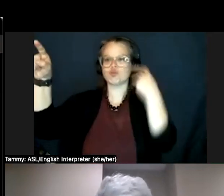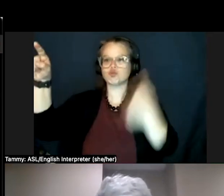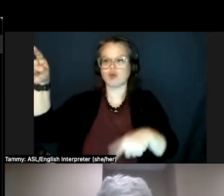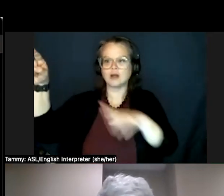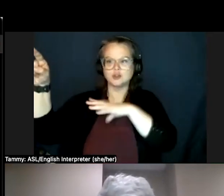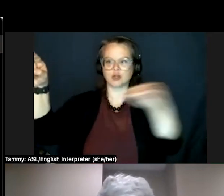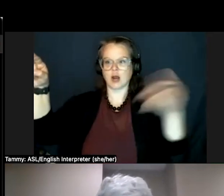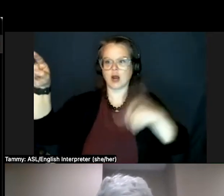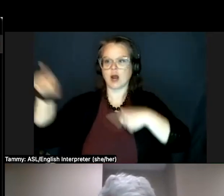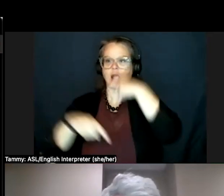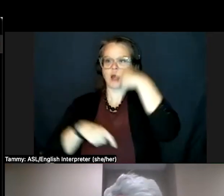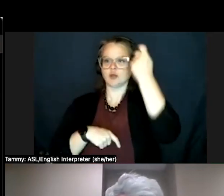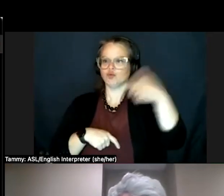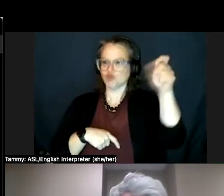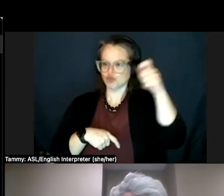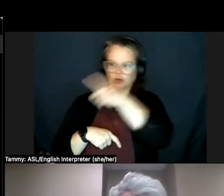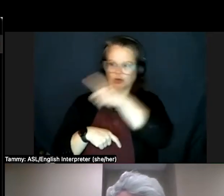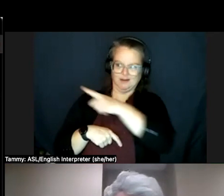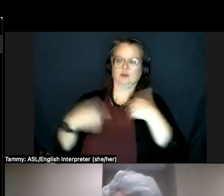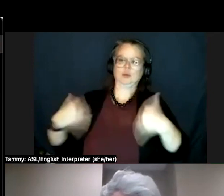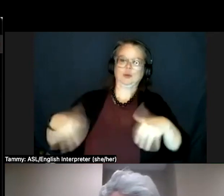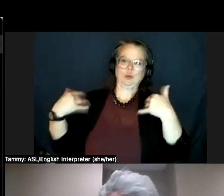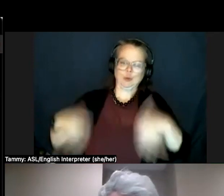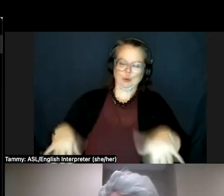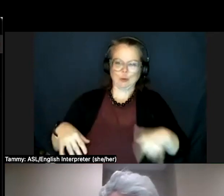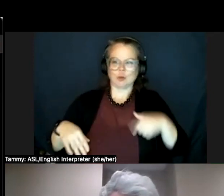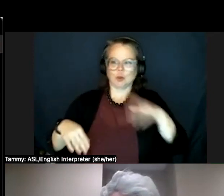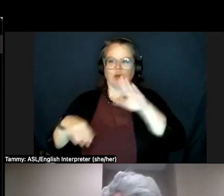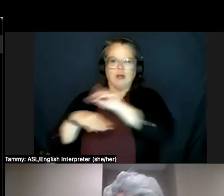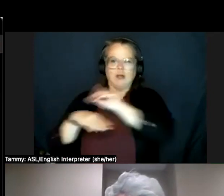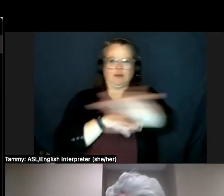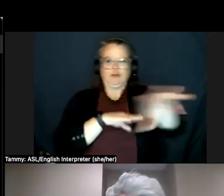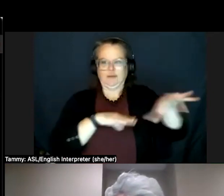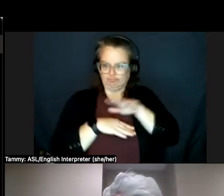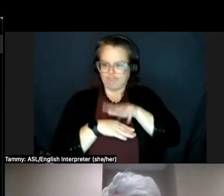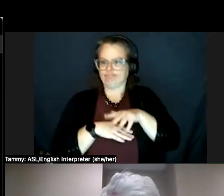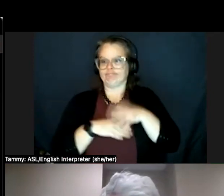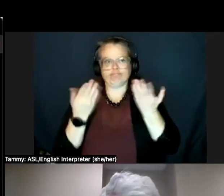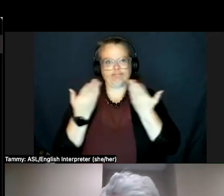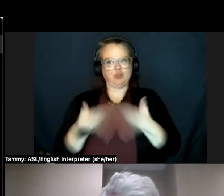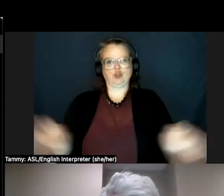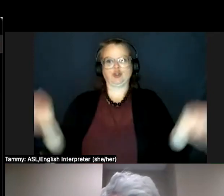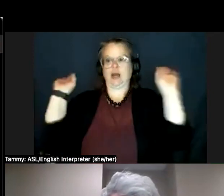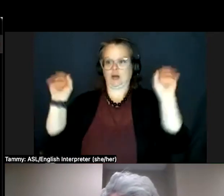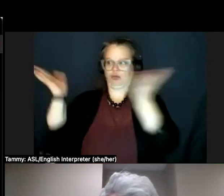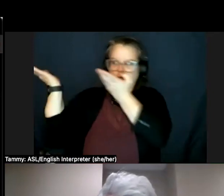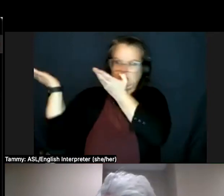that are price-sensitive or cost-sensitive, that timing can be very important. And